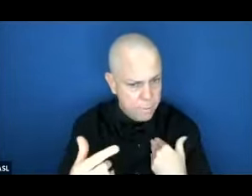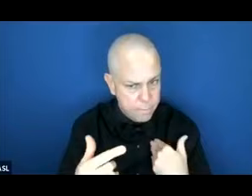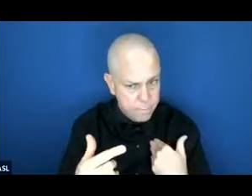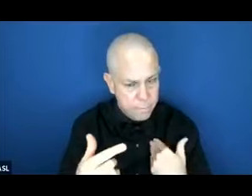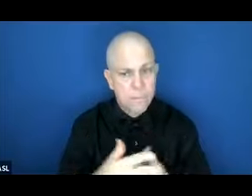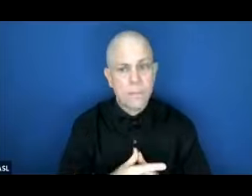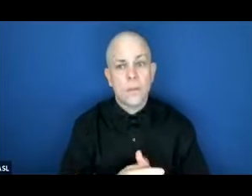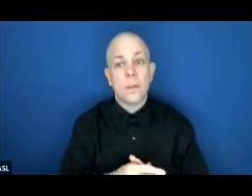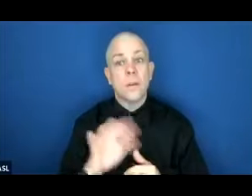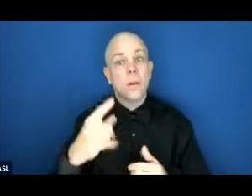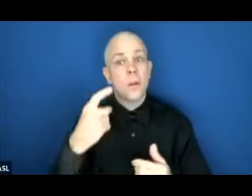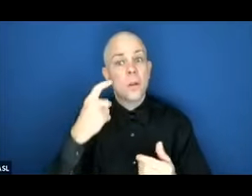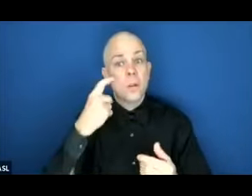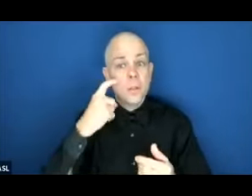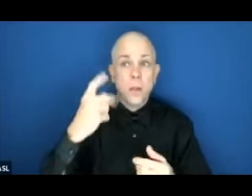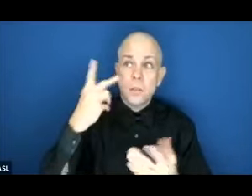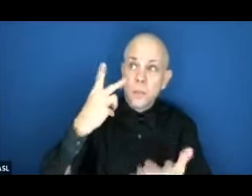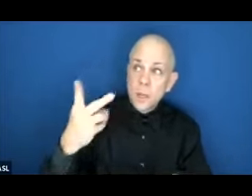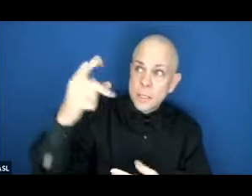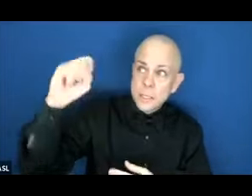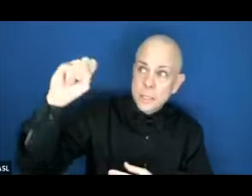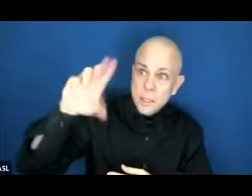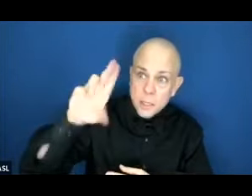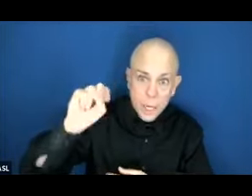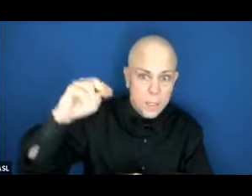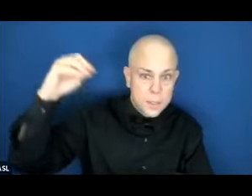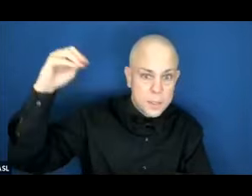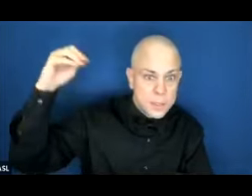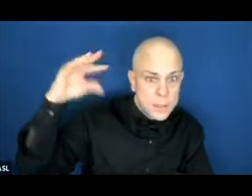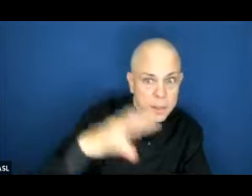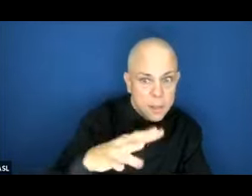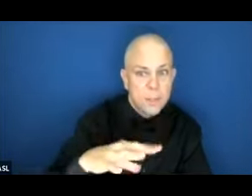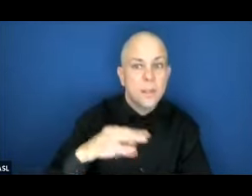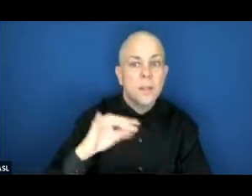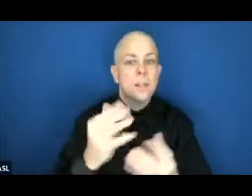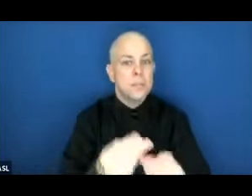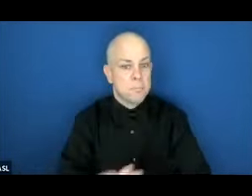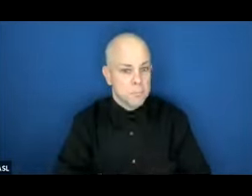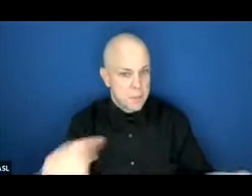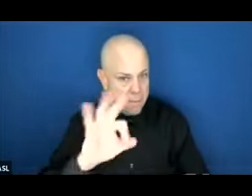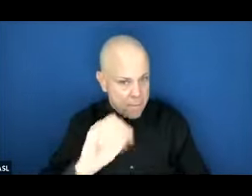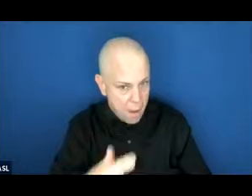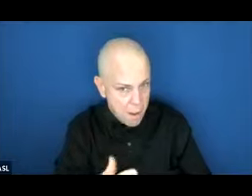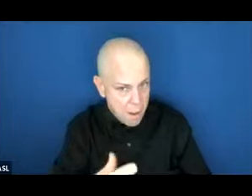burned that off and so we saw a really nice sky really nice